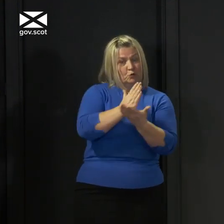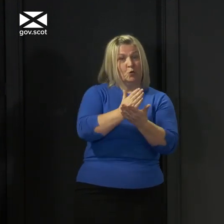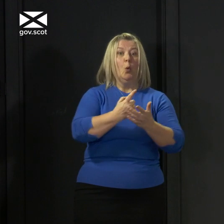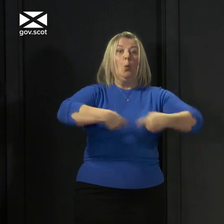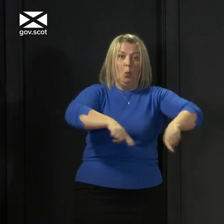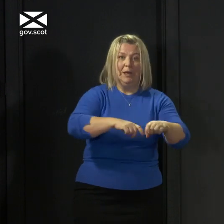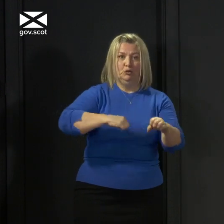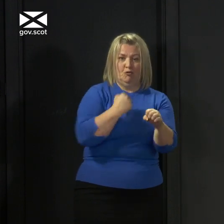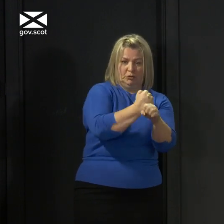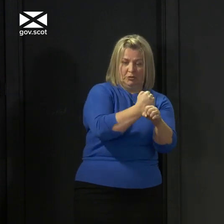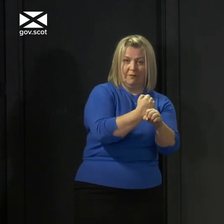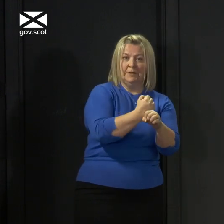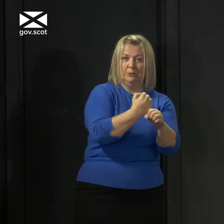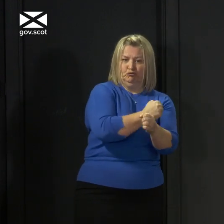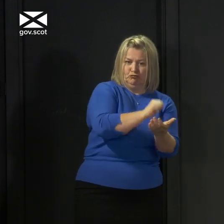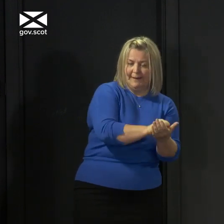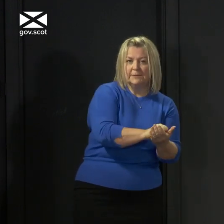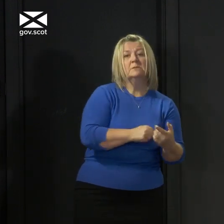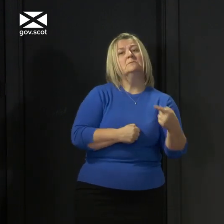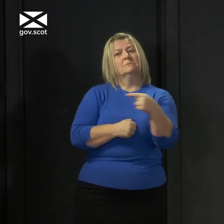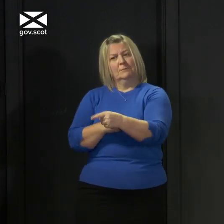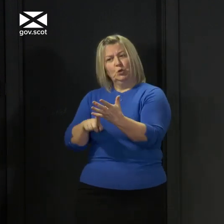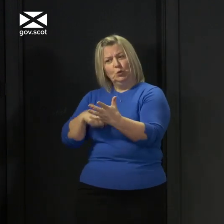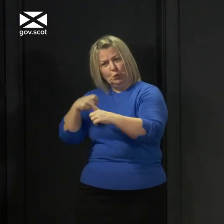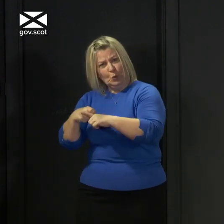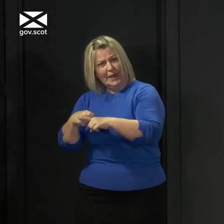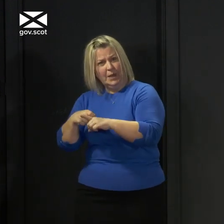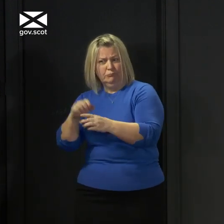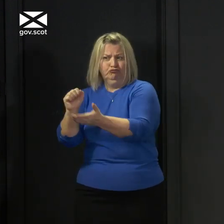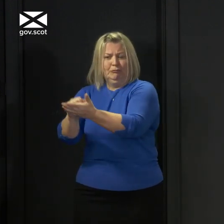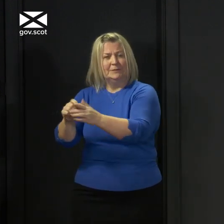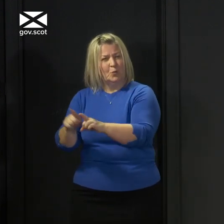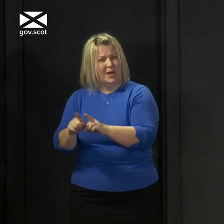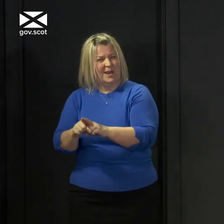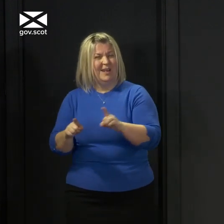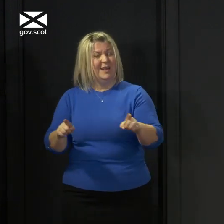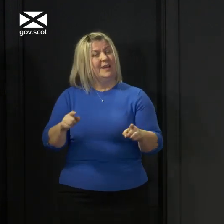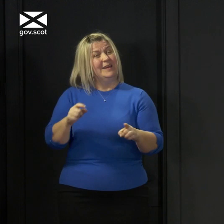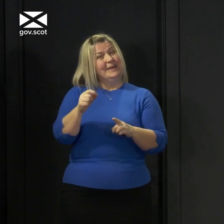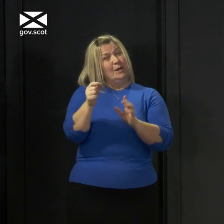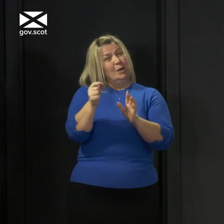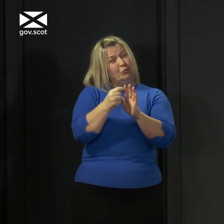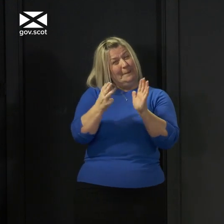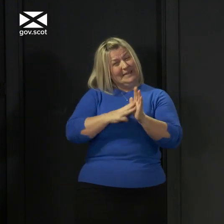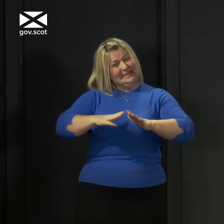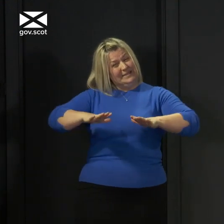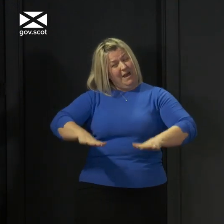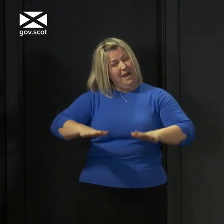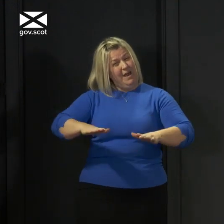we require to do in terms of the Prime Minister's attendance I I think it's probably for the UK government to address that I'm very focused right now